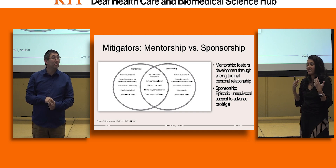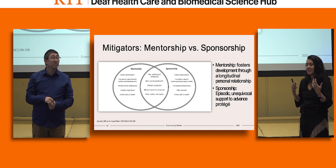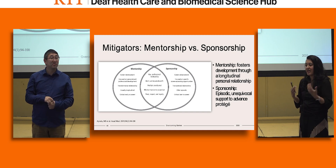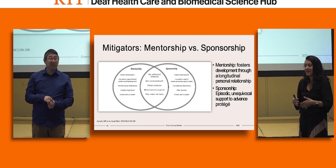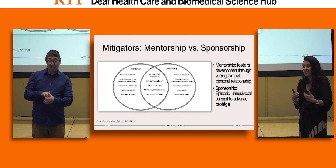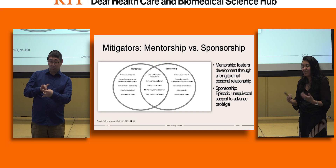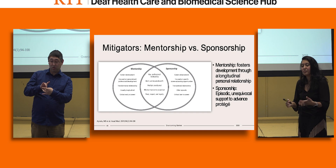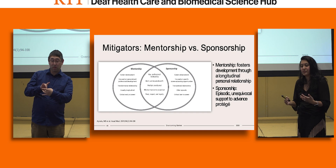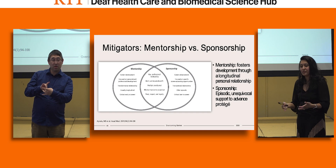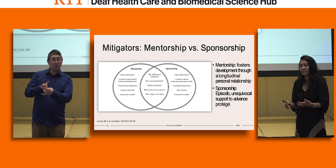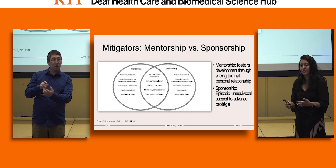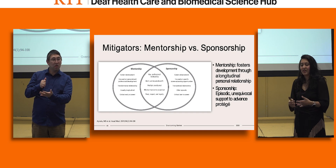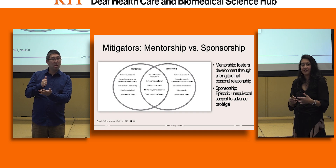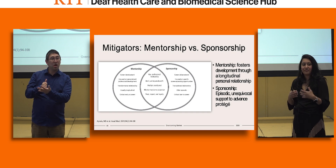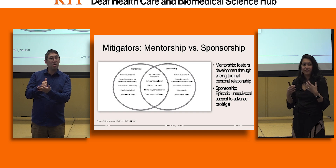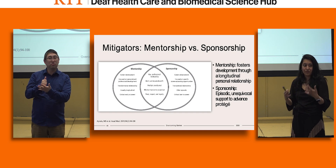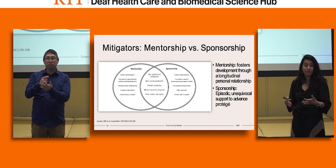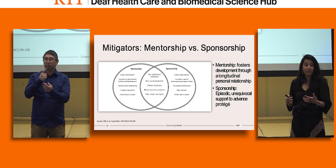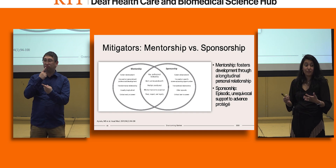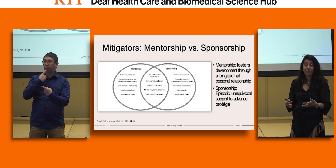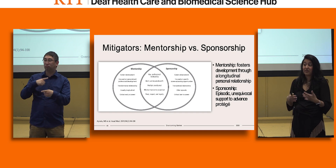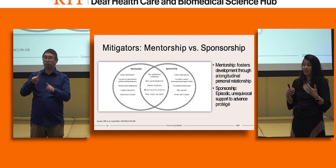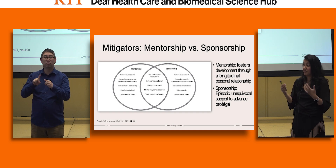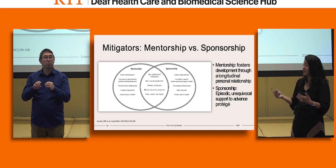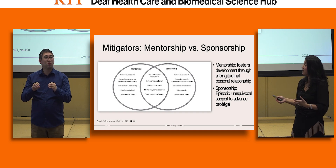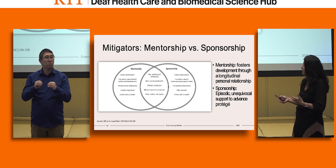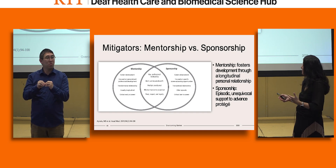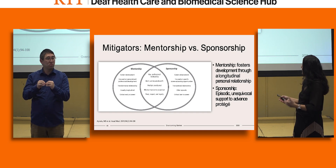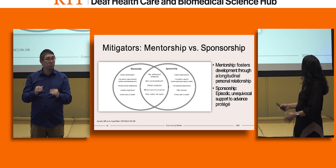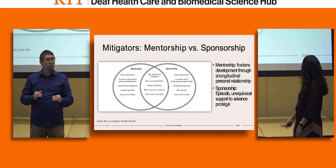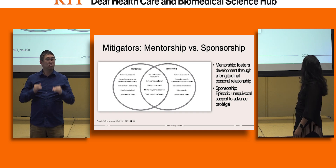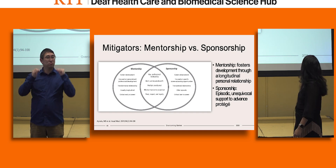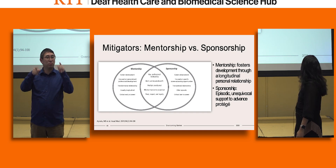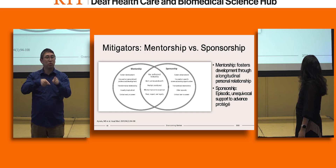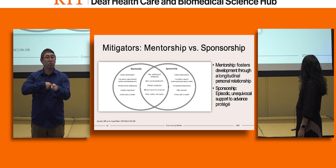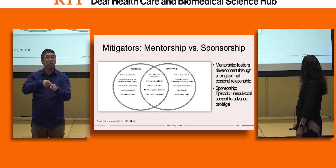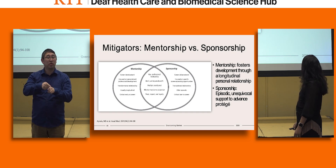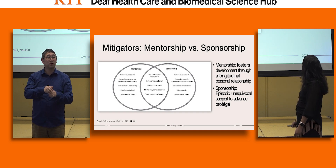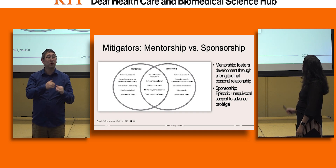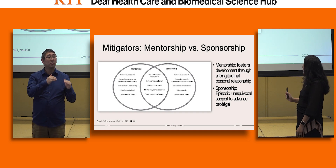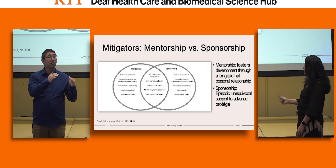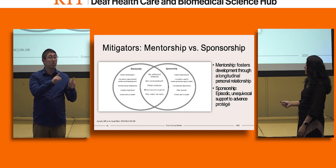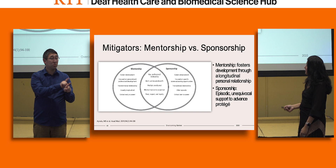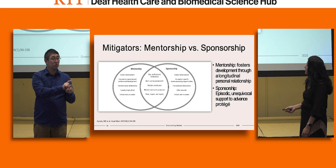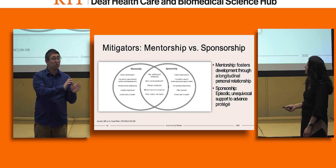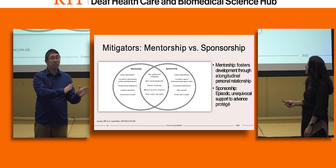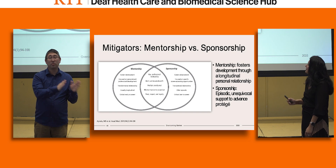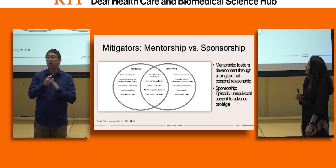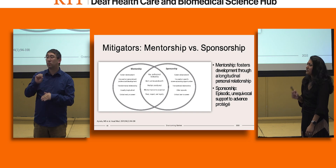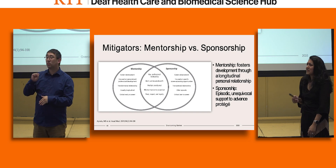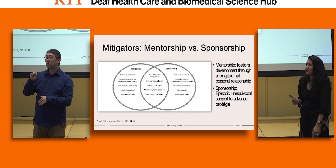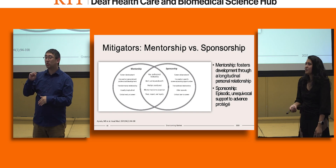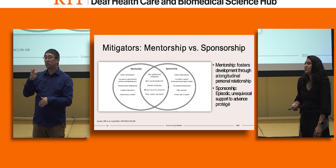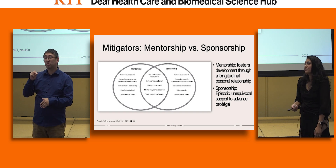and that helps you to kind of further your career. And then sponsorship is somebody